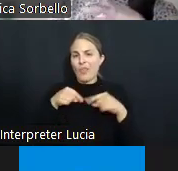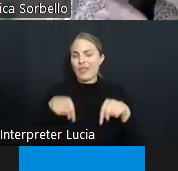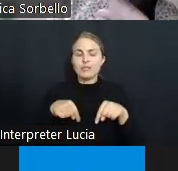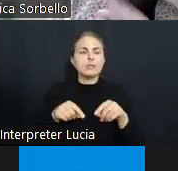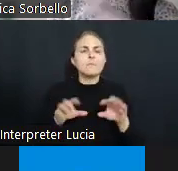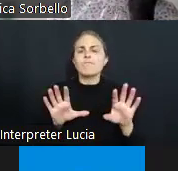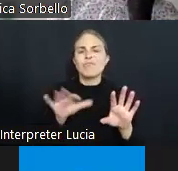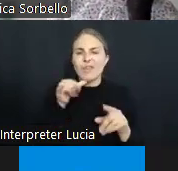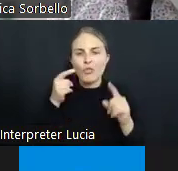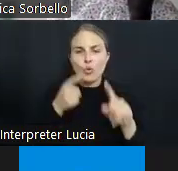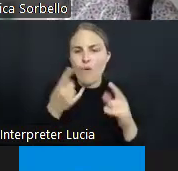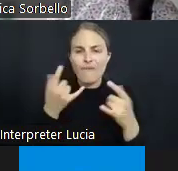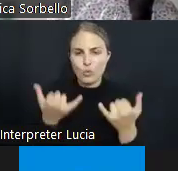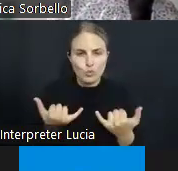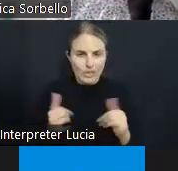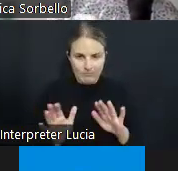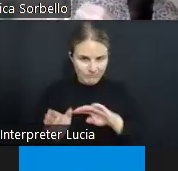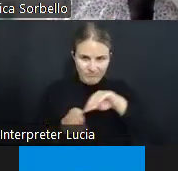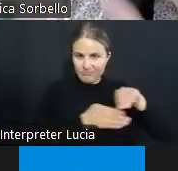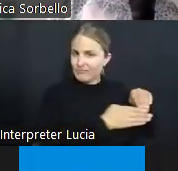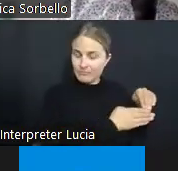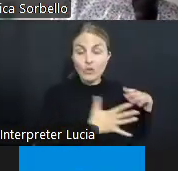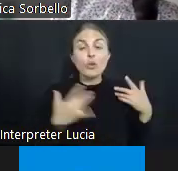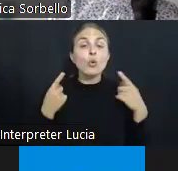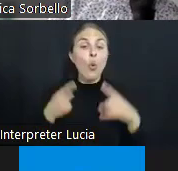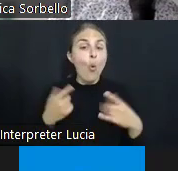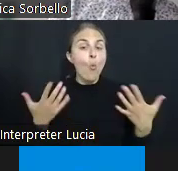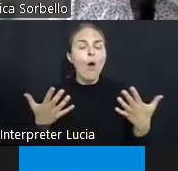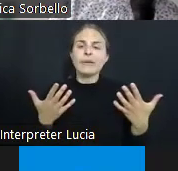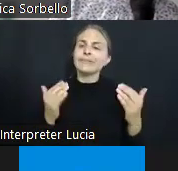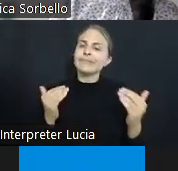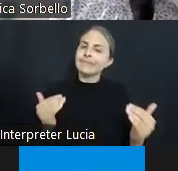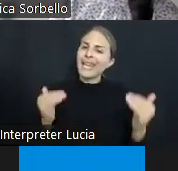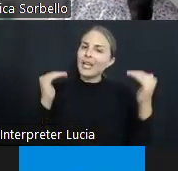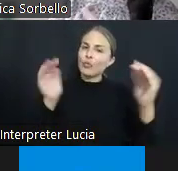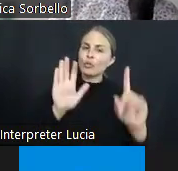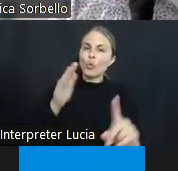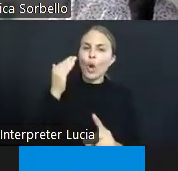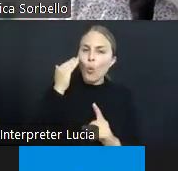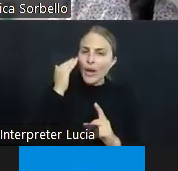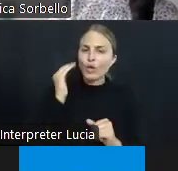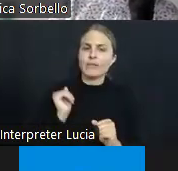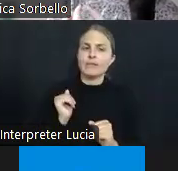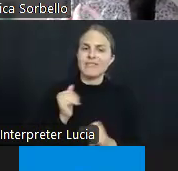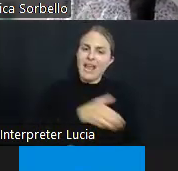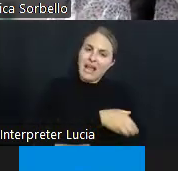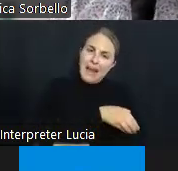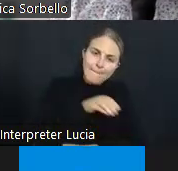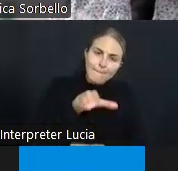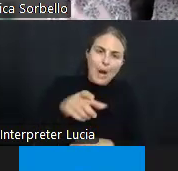understanding and empower all of you to just be able to supplement the work you are doing. Through psycho socials